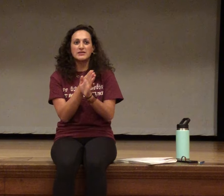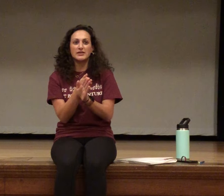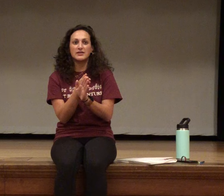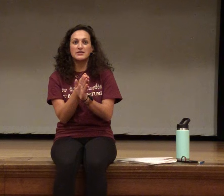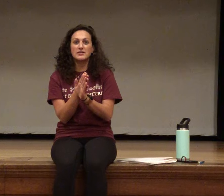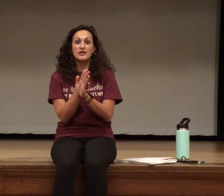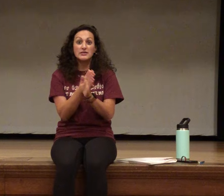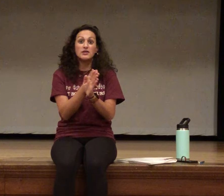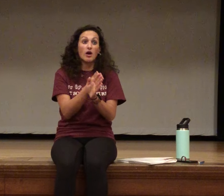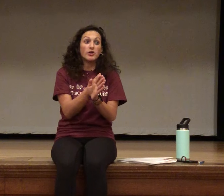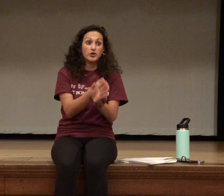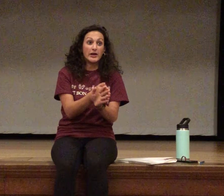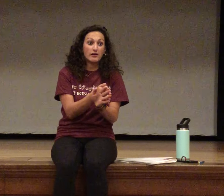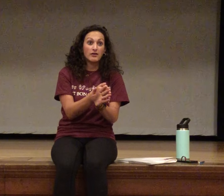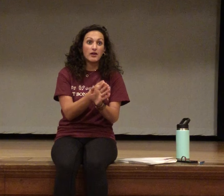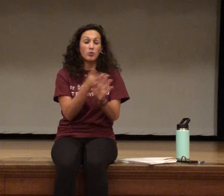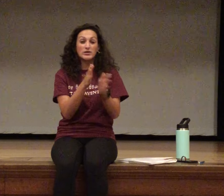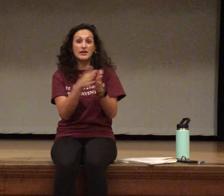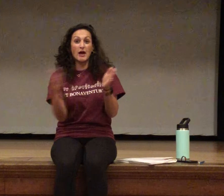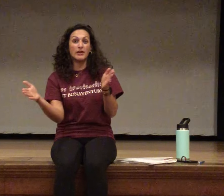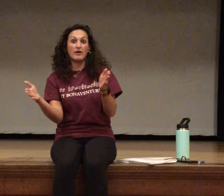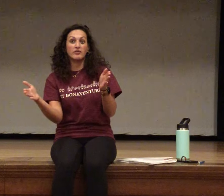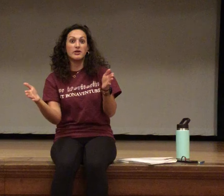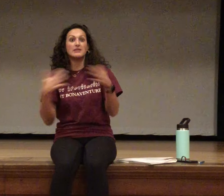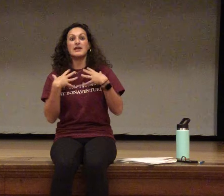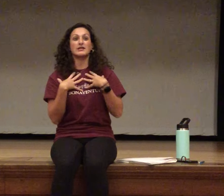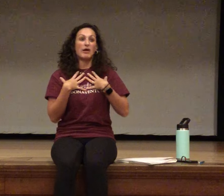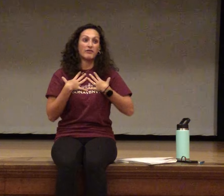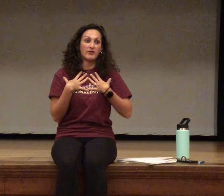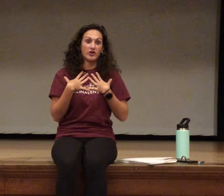that sentence is the color green and what's the common effort is that it's my favorite